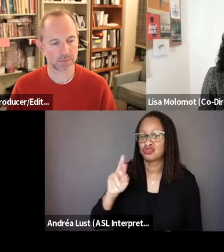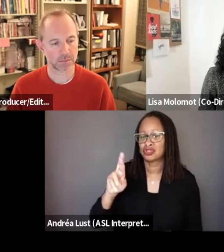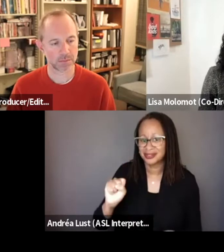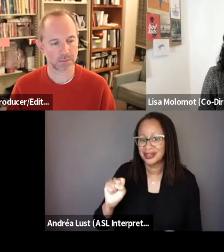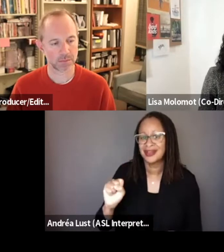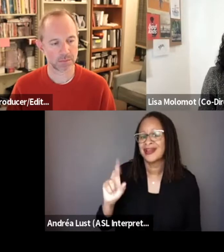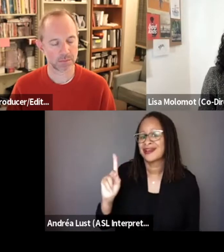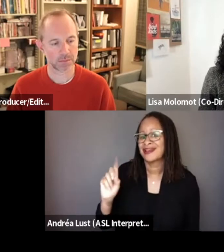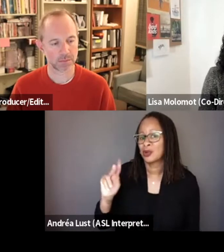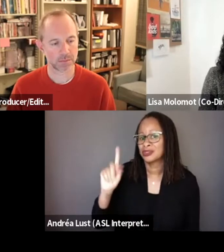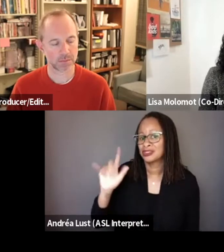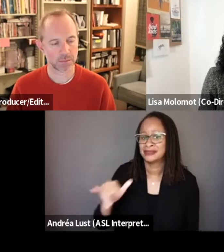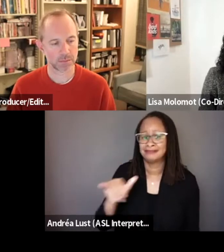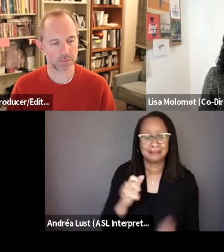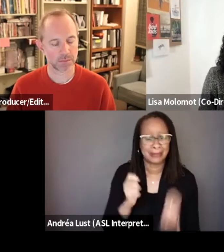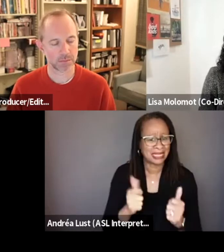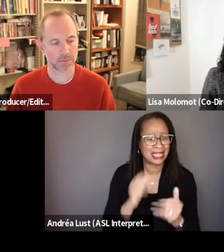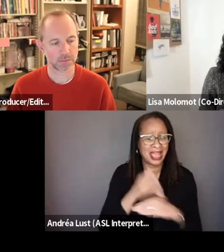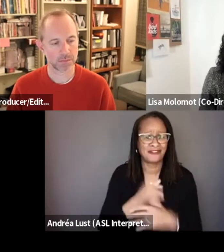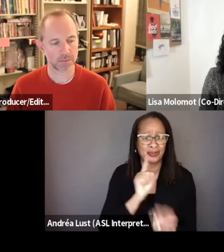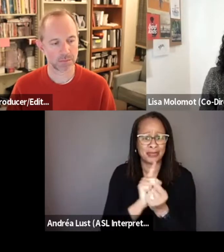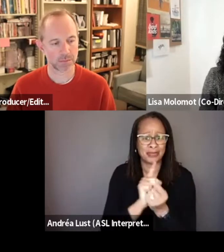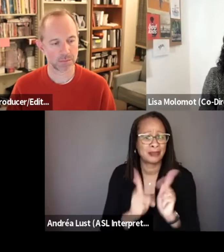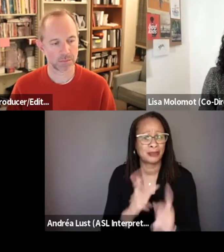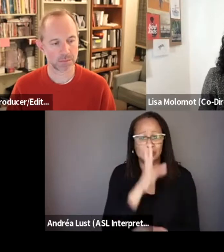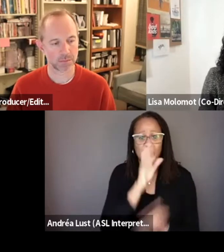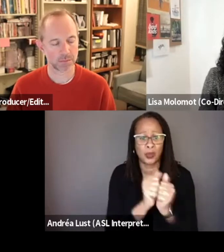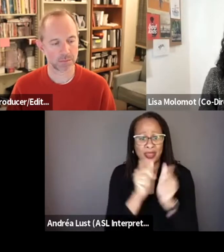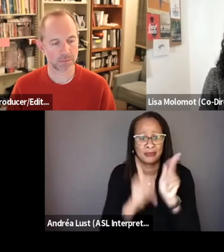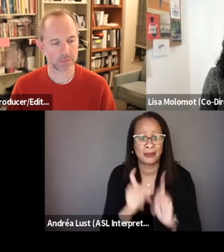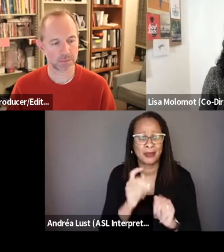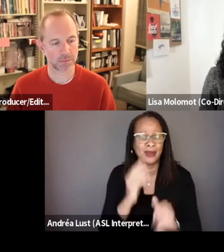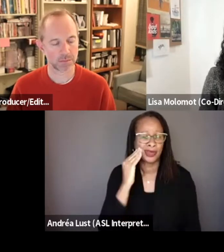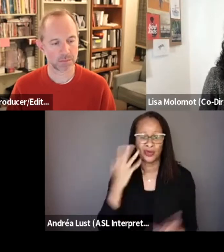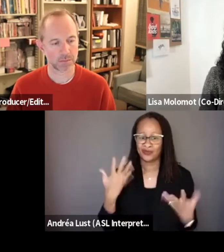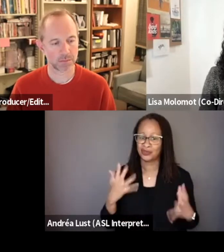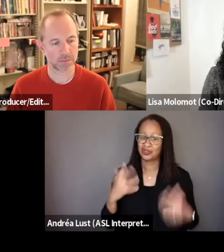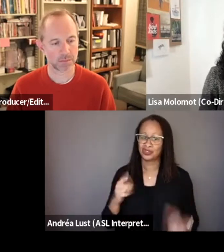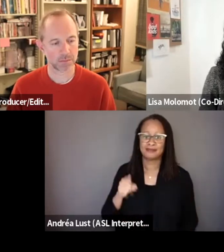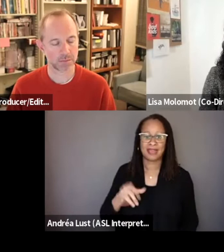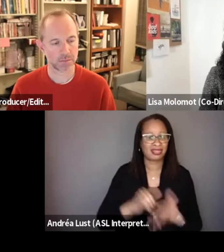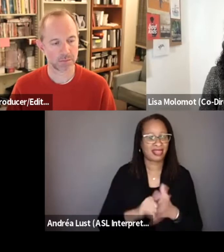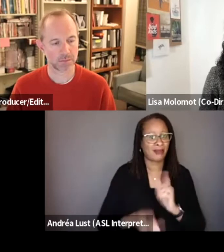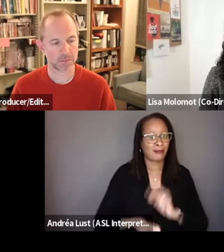after meeting people and talking with people, we sort of knew just at that very first trip